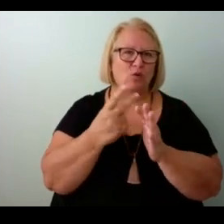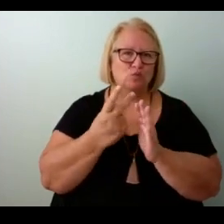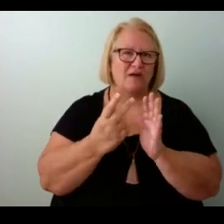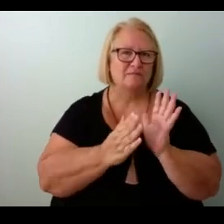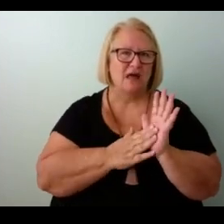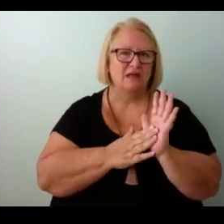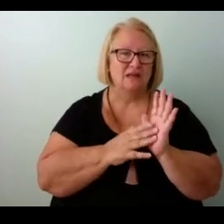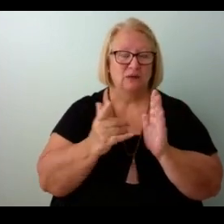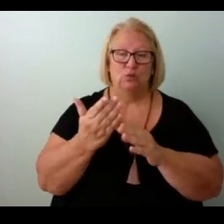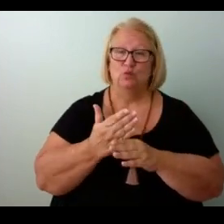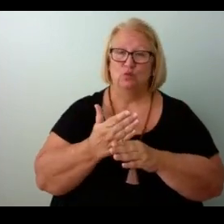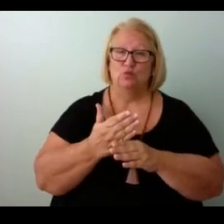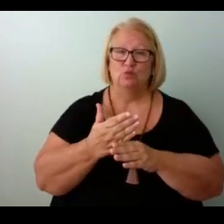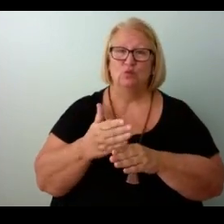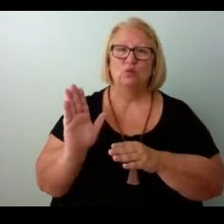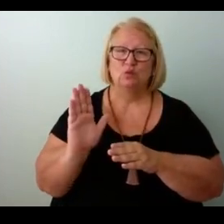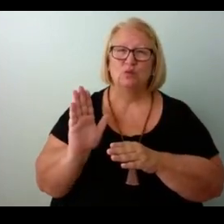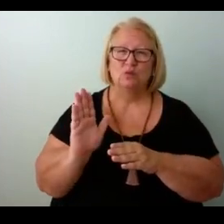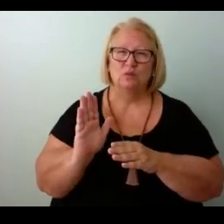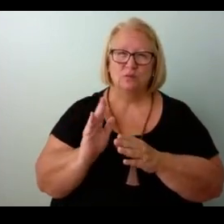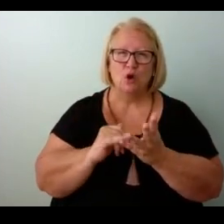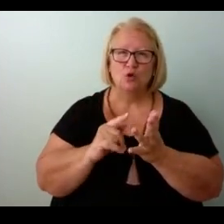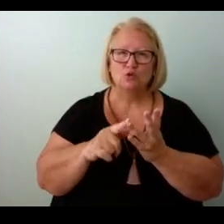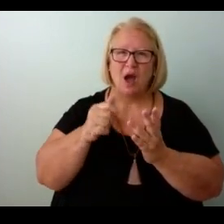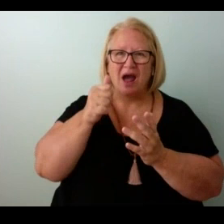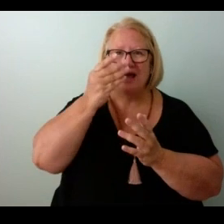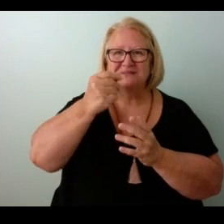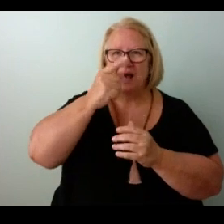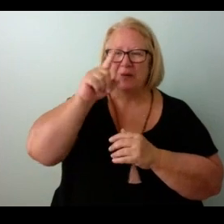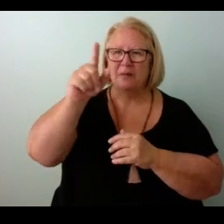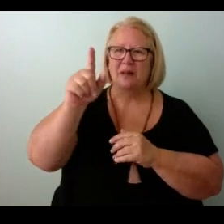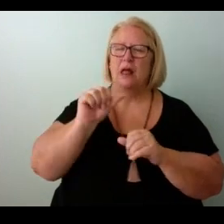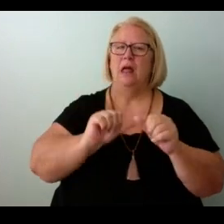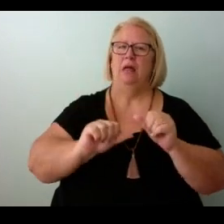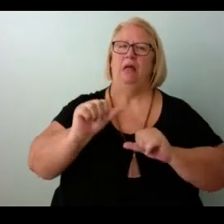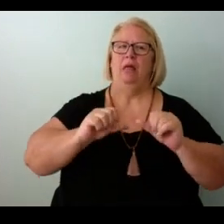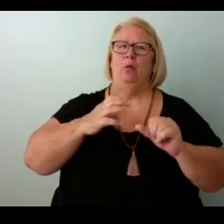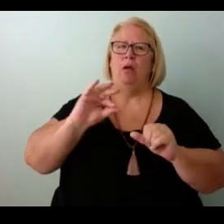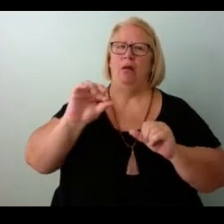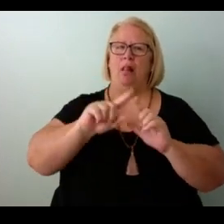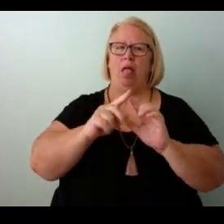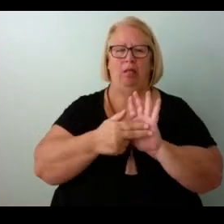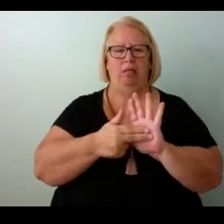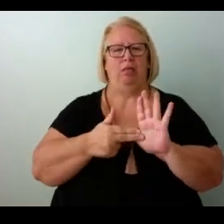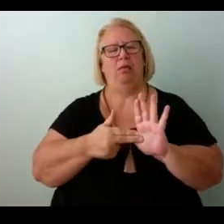Clients may be reluctant to ask for help in those circumstances.